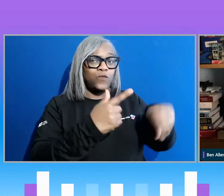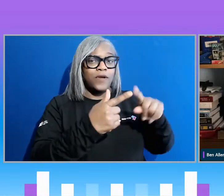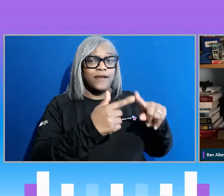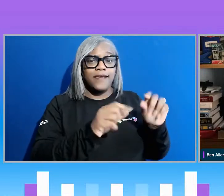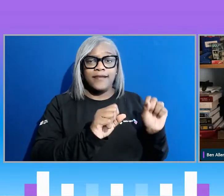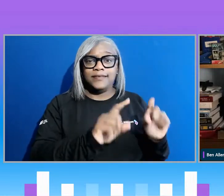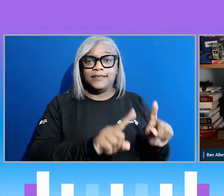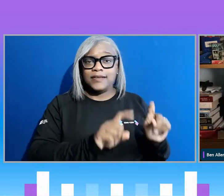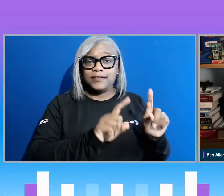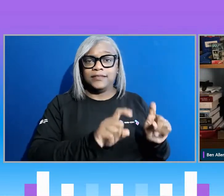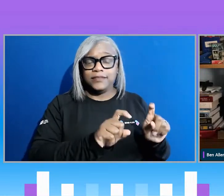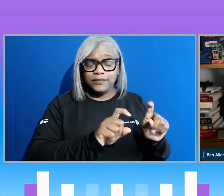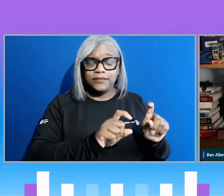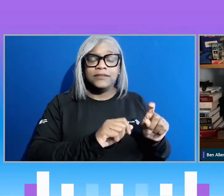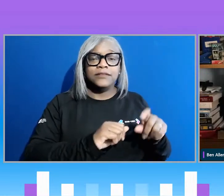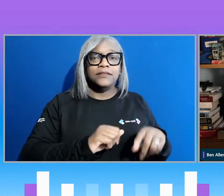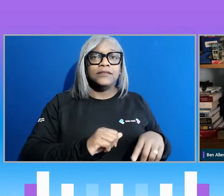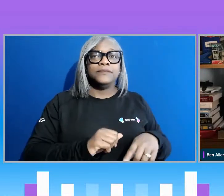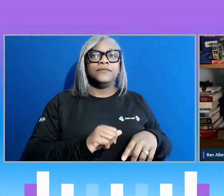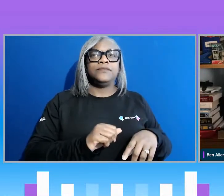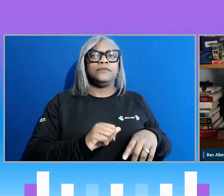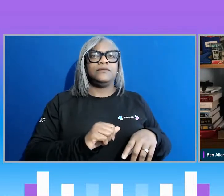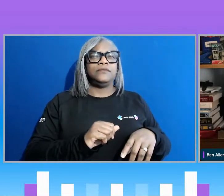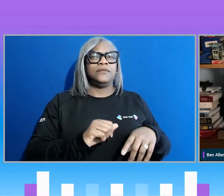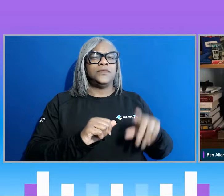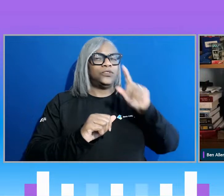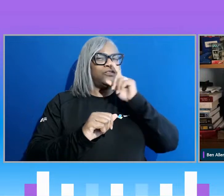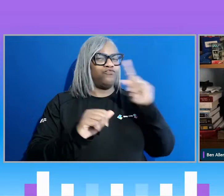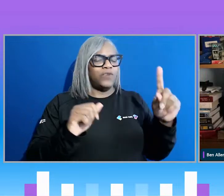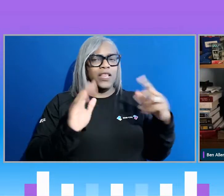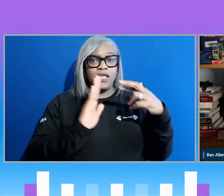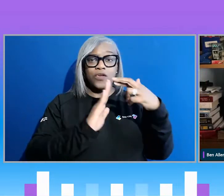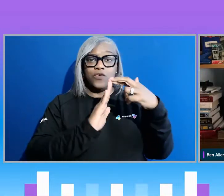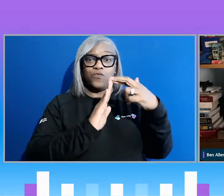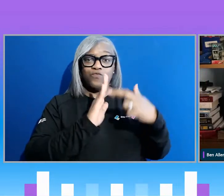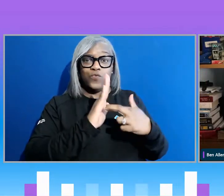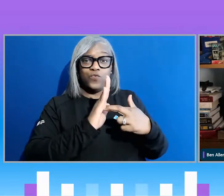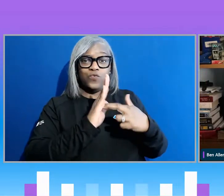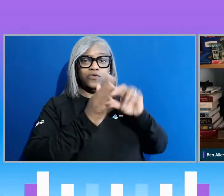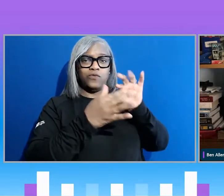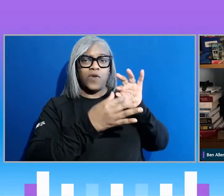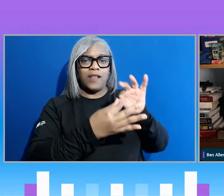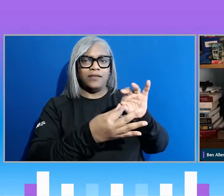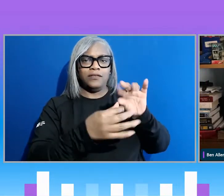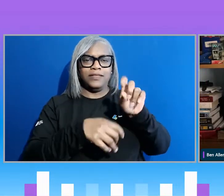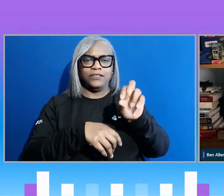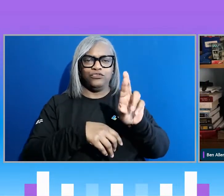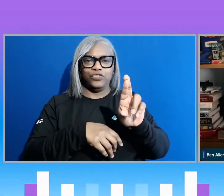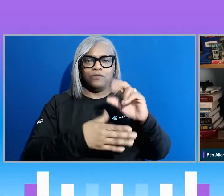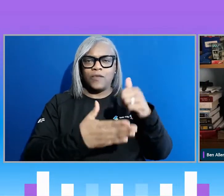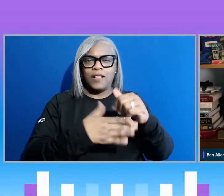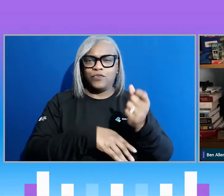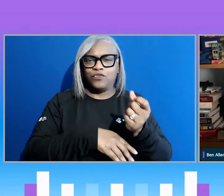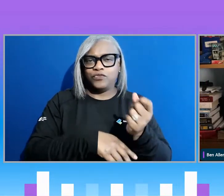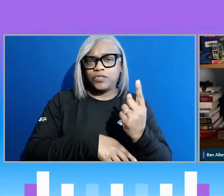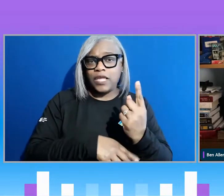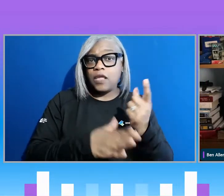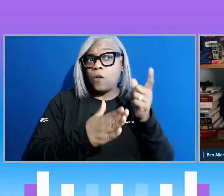test. Right. So really get to know those rules for linter so that you understand, like you